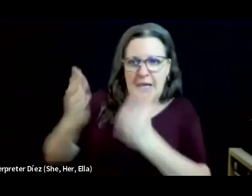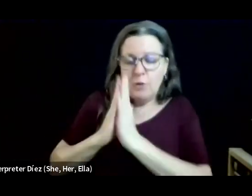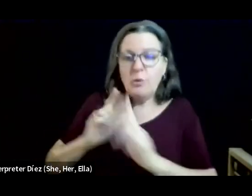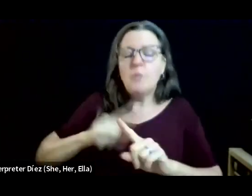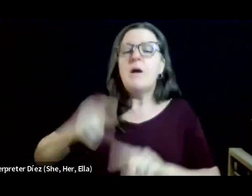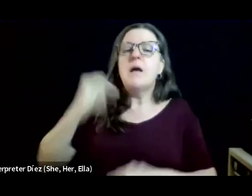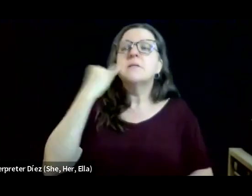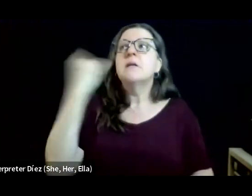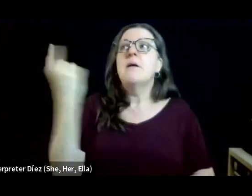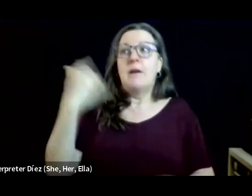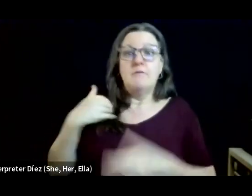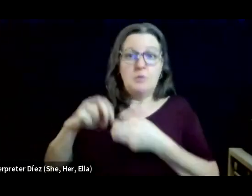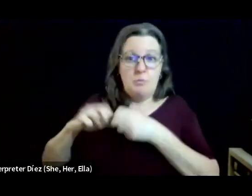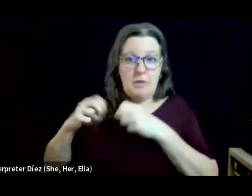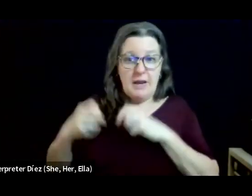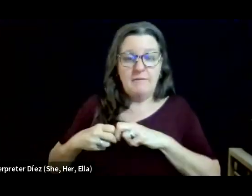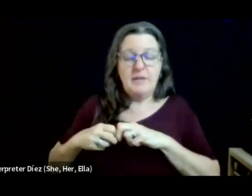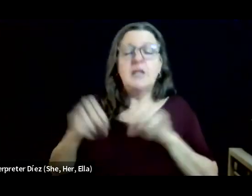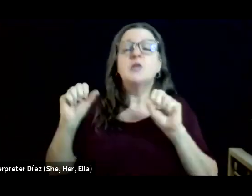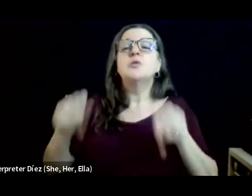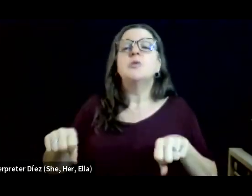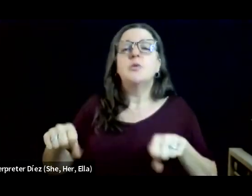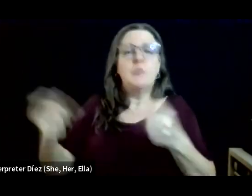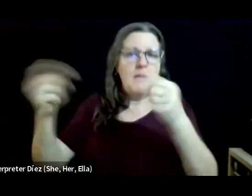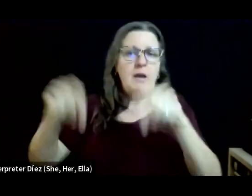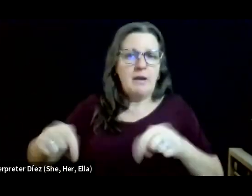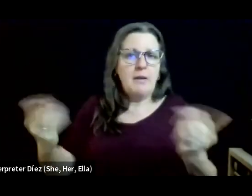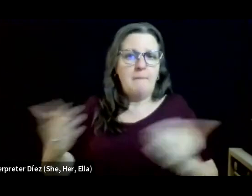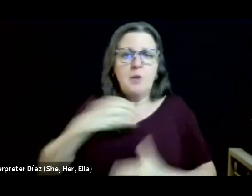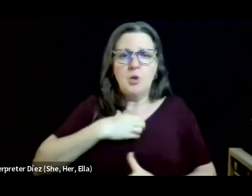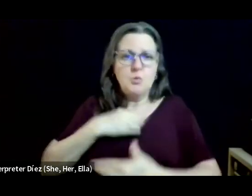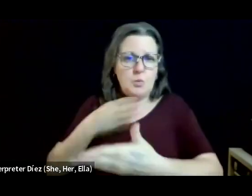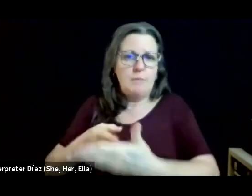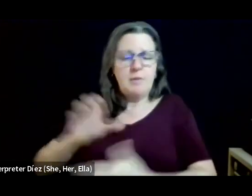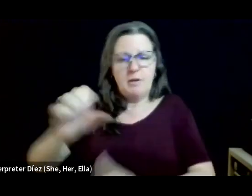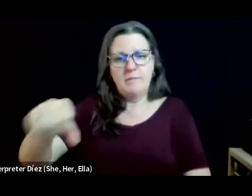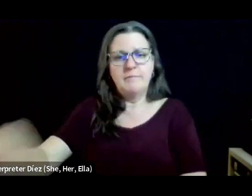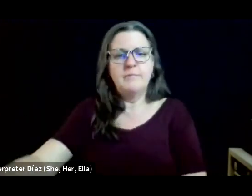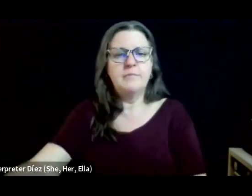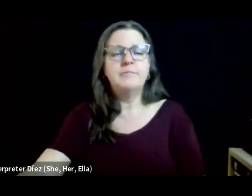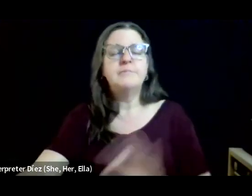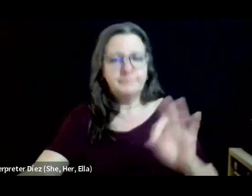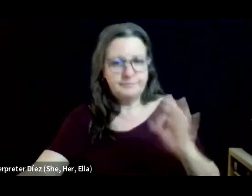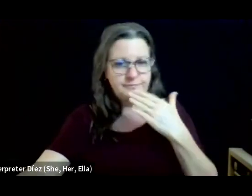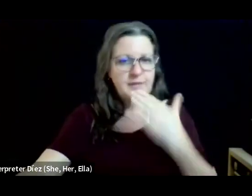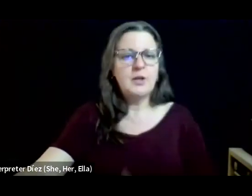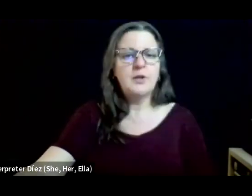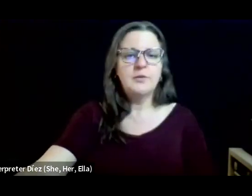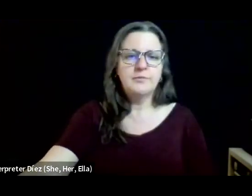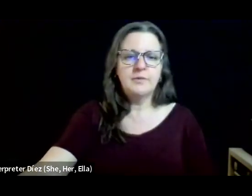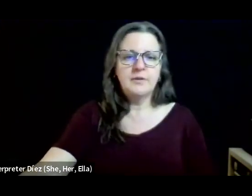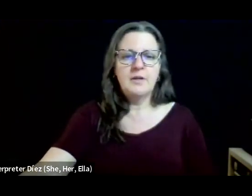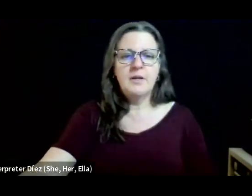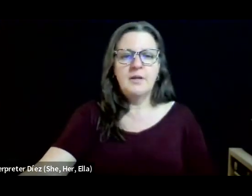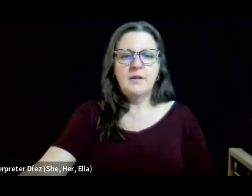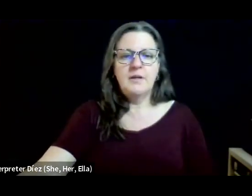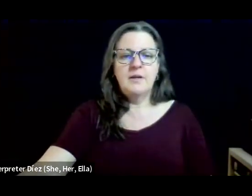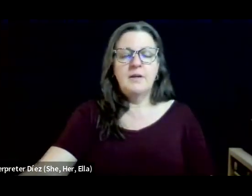they can always, they can always come here and appeal. Alright. Thank you. Okay. Any further questions?